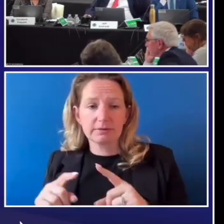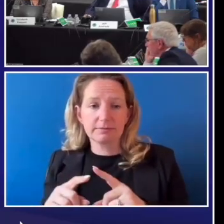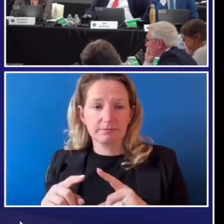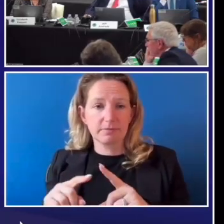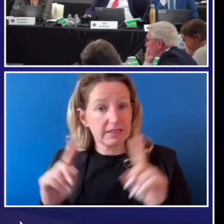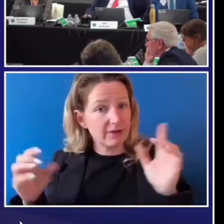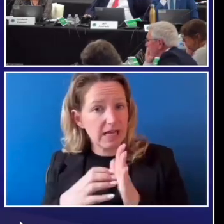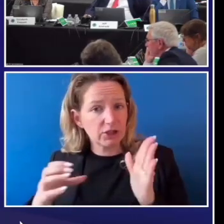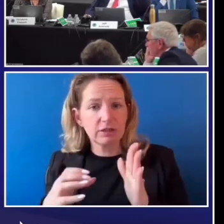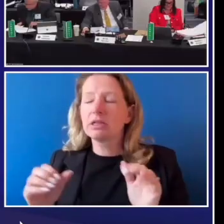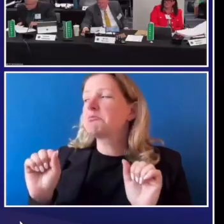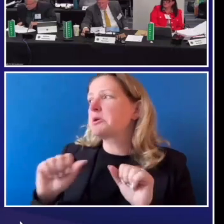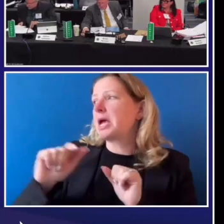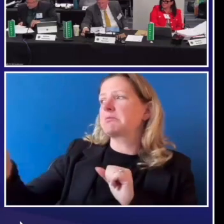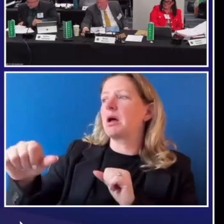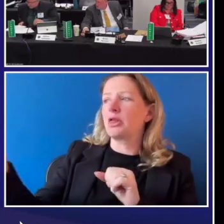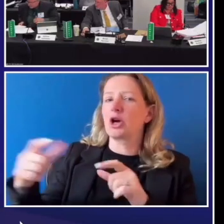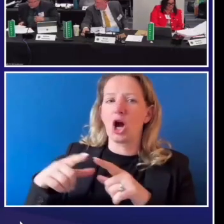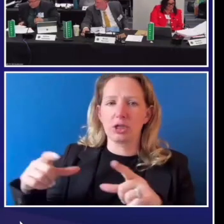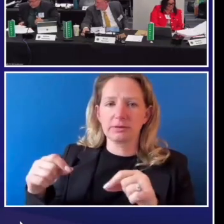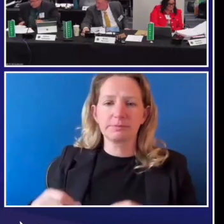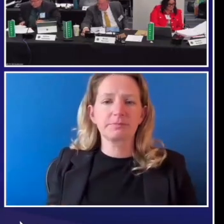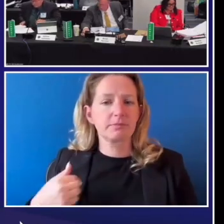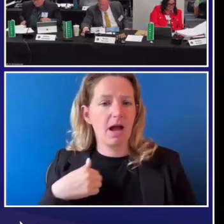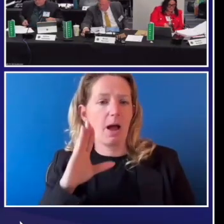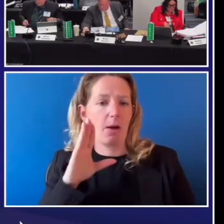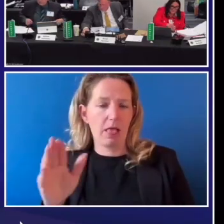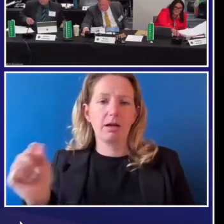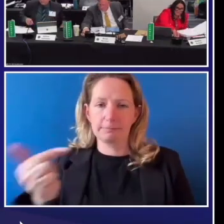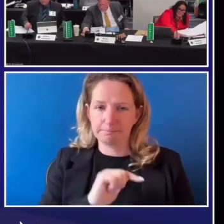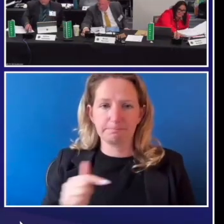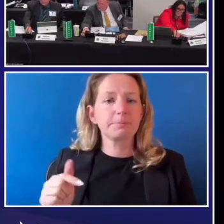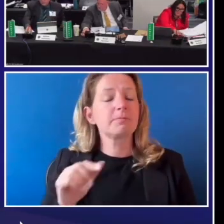You can go to other cooks. I'll come back to a different section. I will circle back to you. Bill, I had you next in the queue.